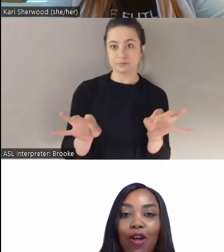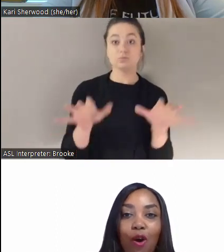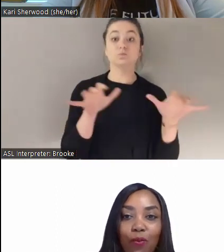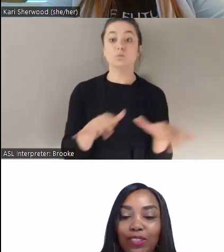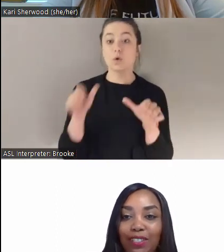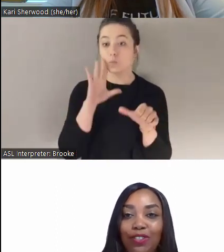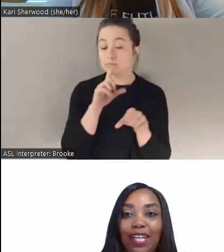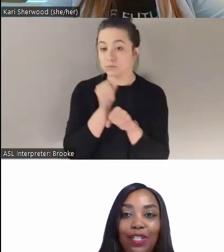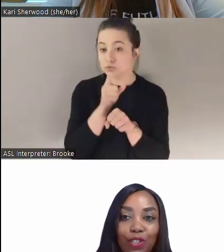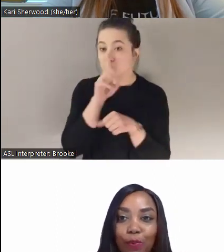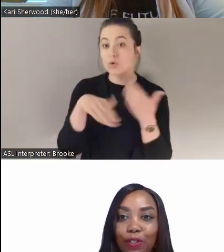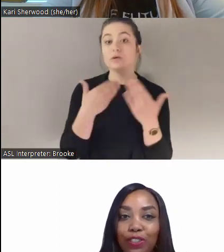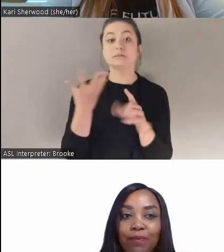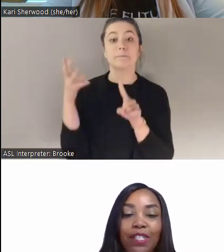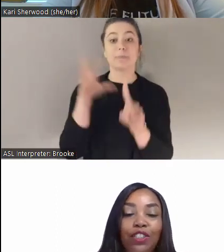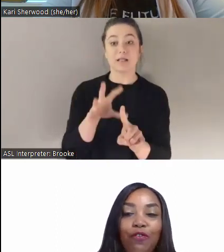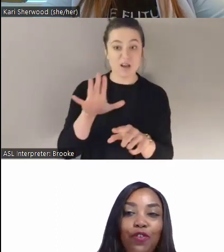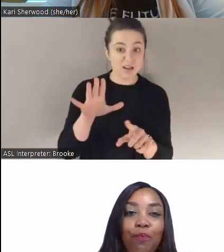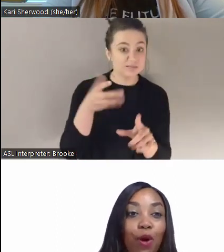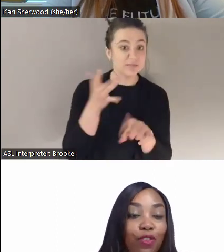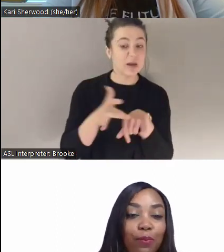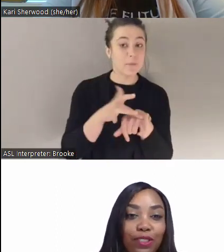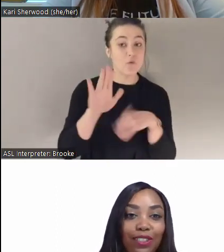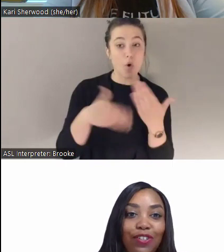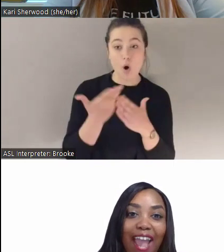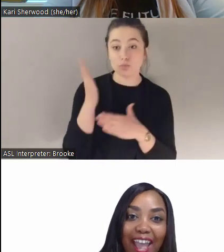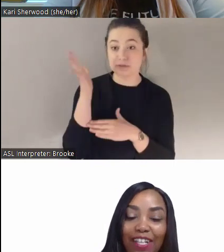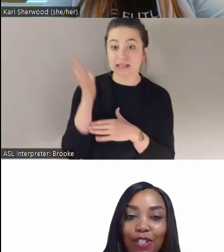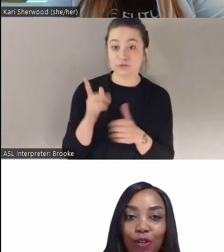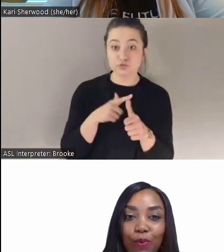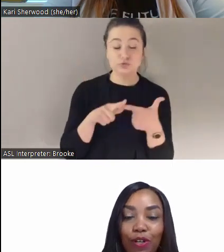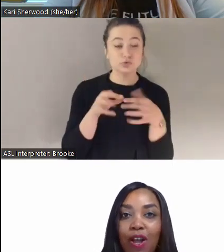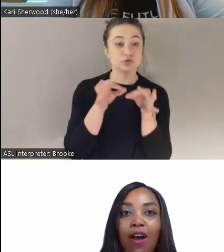on all presenters and interpreters. To view both the presenter and the interpreter,